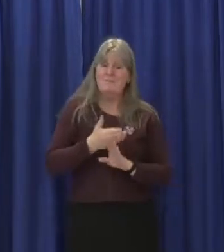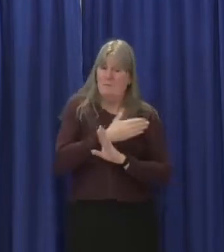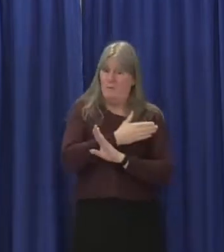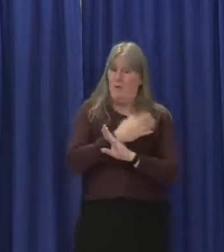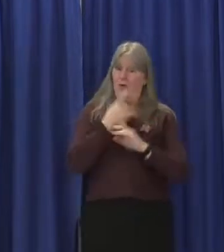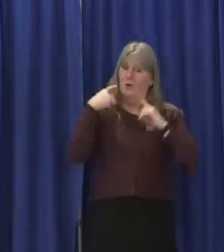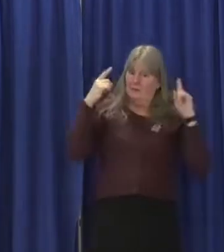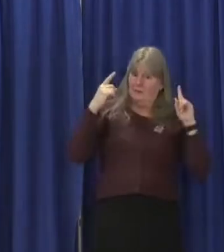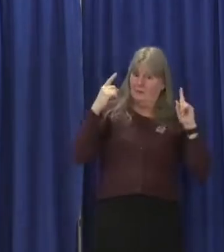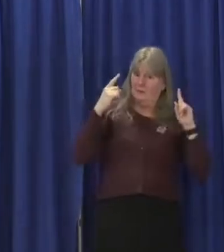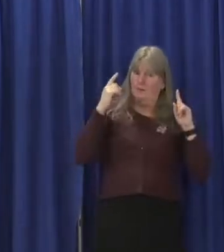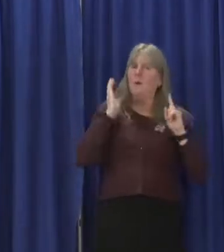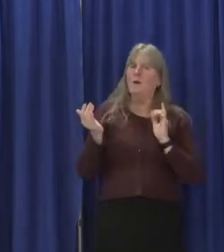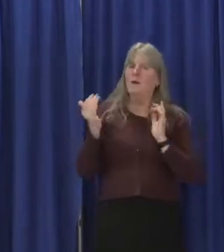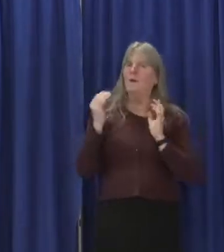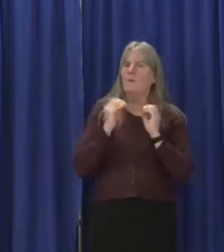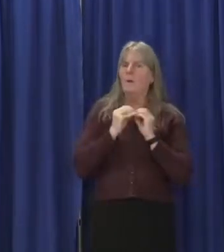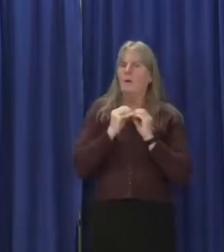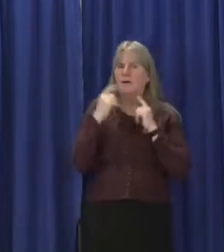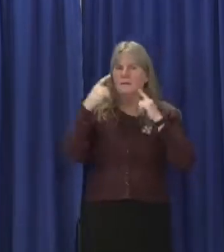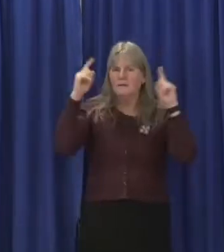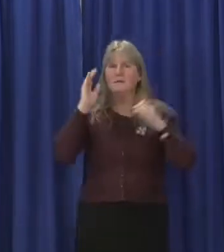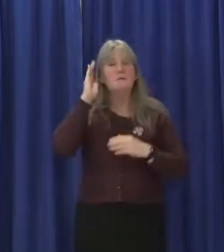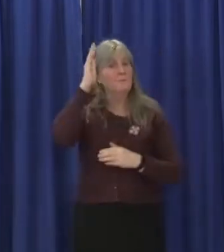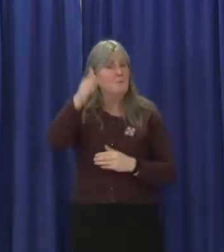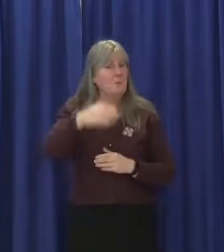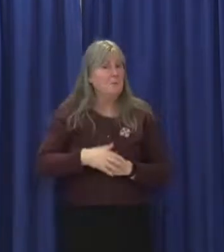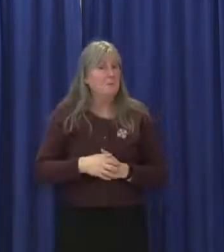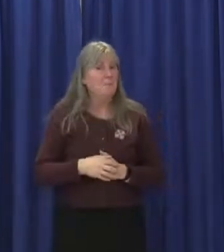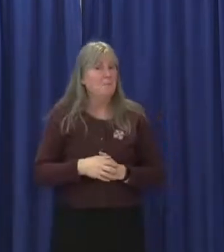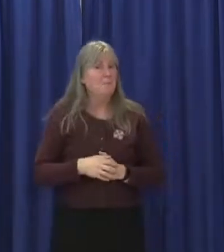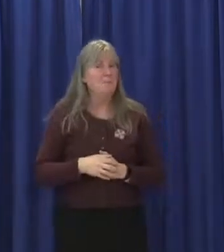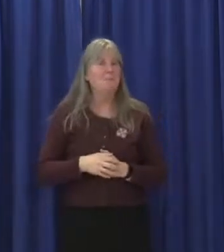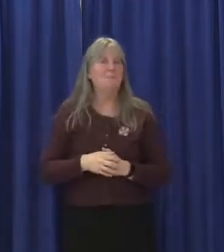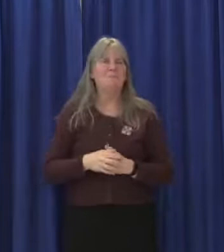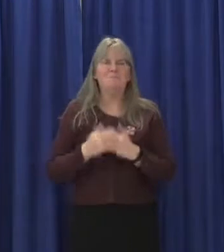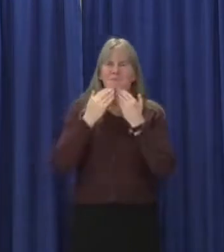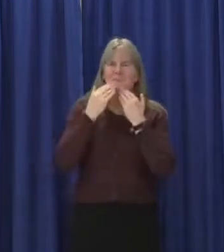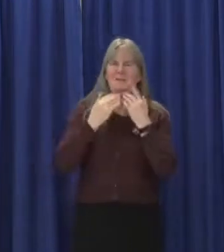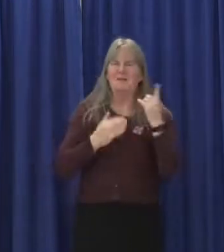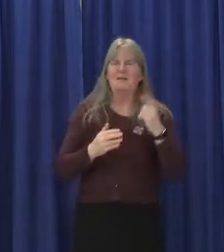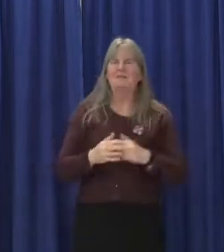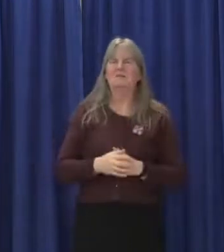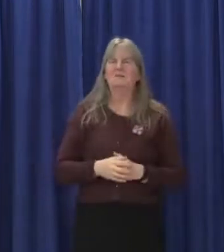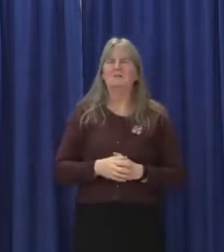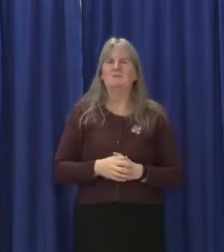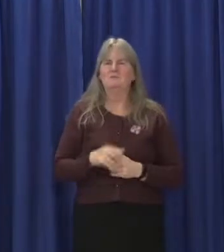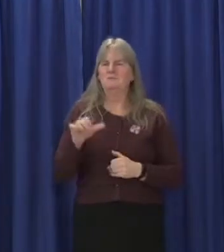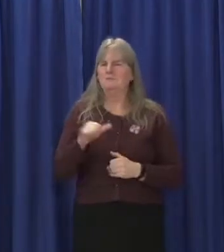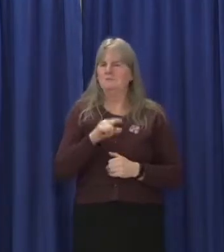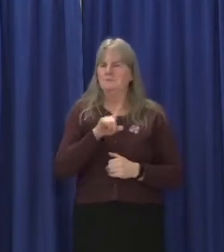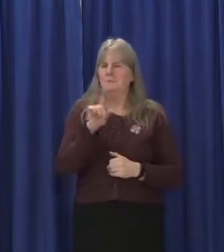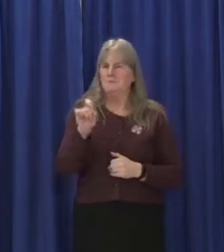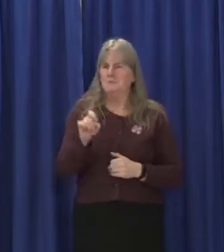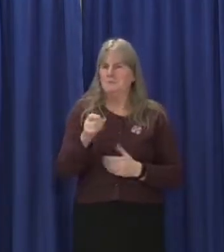manage at this time. So thank you. Thank you. Are there any other reporters on the line I might have